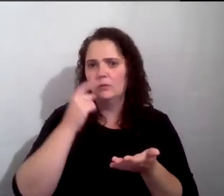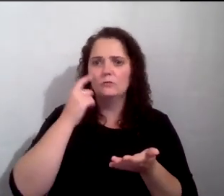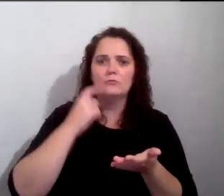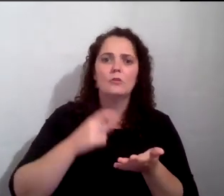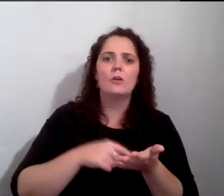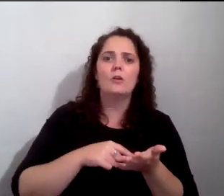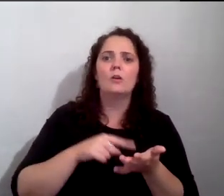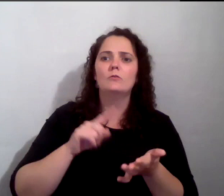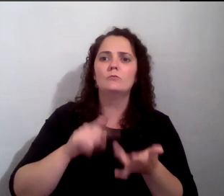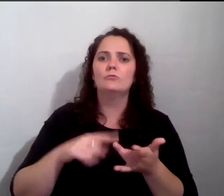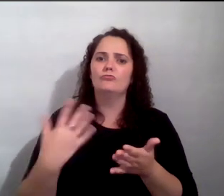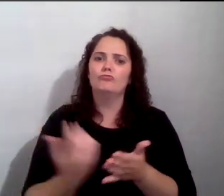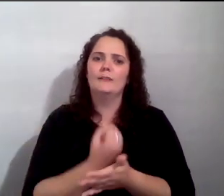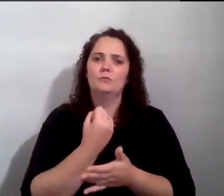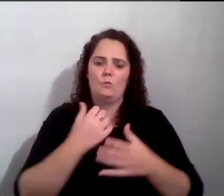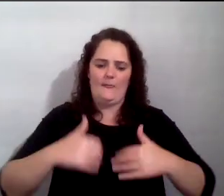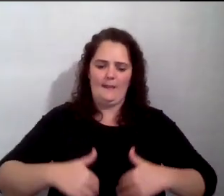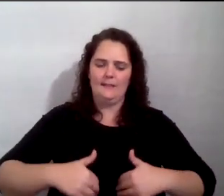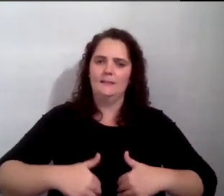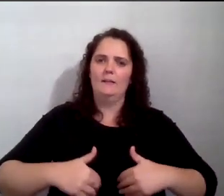trying to check out or rescue their fertility in